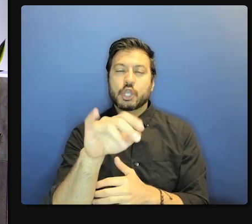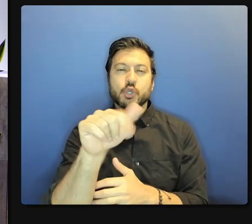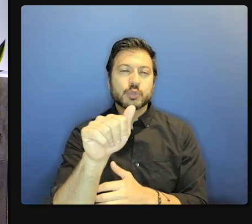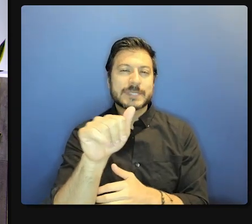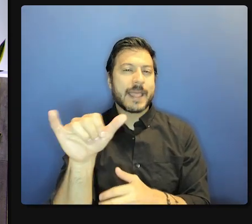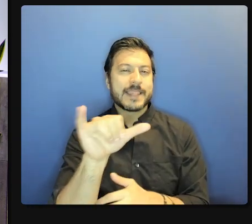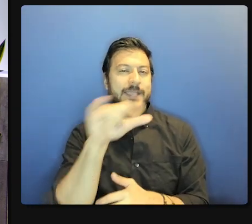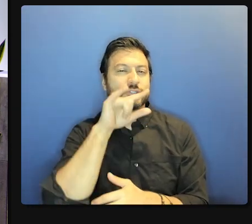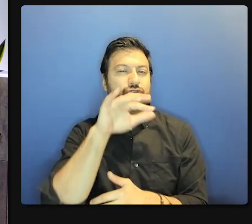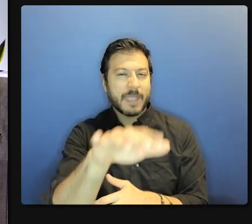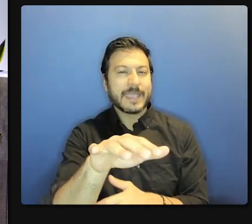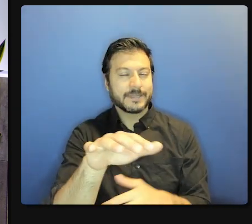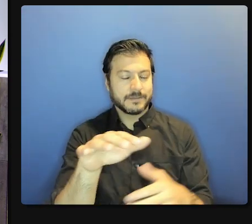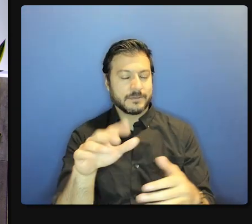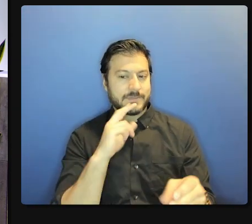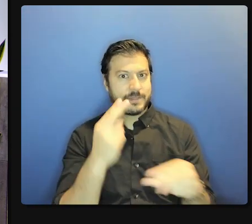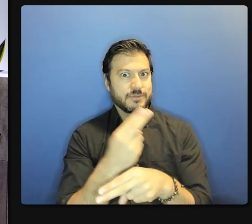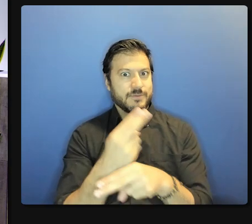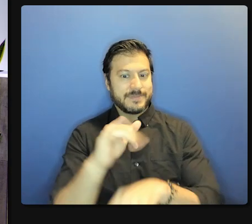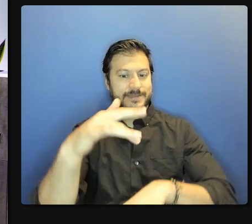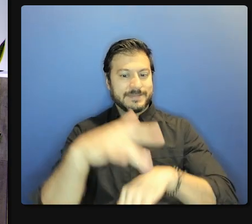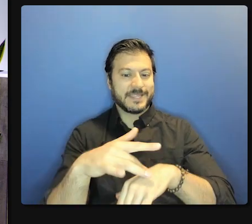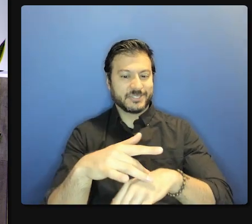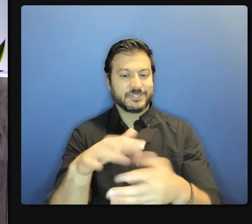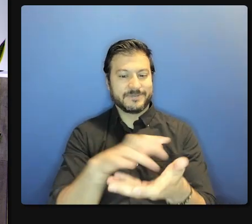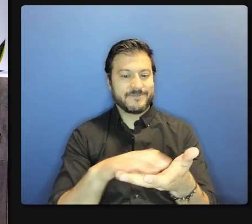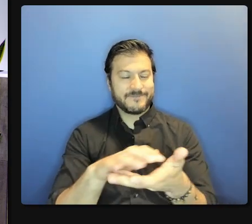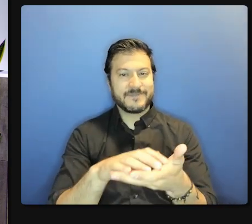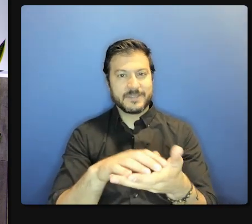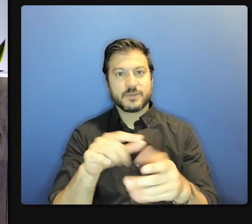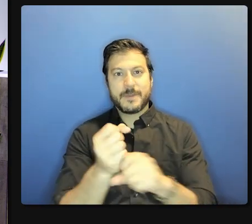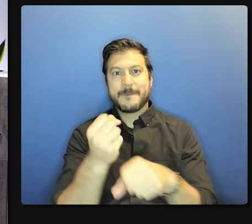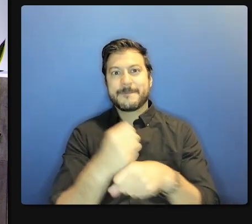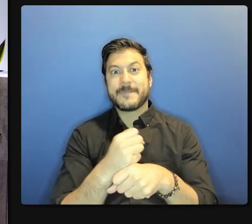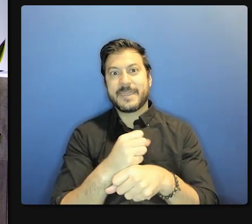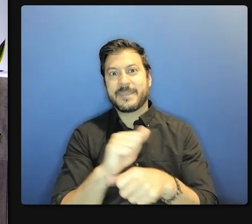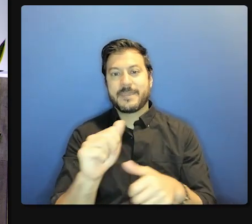how Yakuza: Like a Dragon leveraged the TAK and Cloud Aware APIs